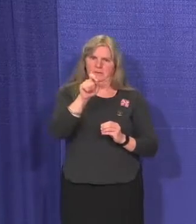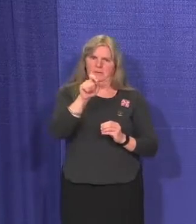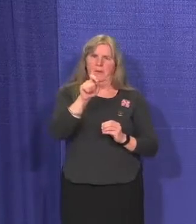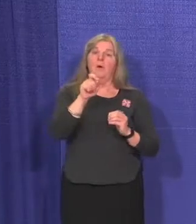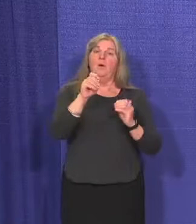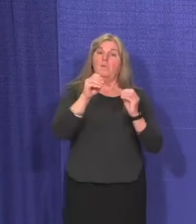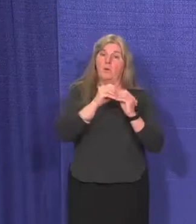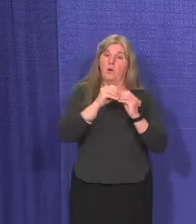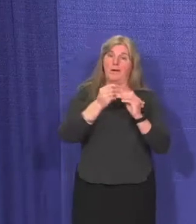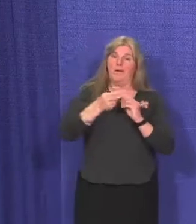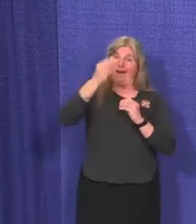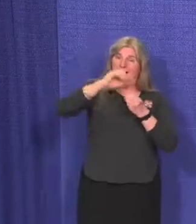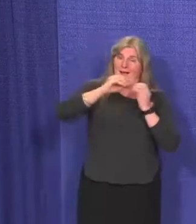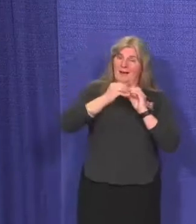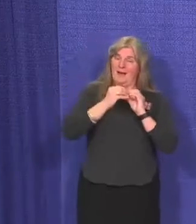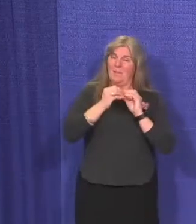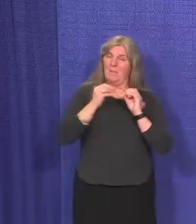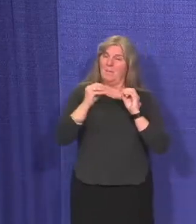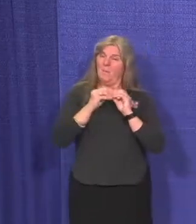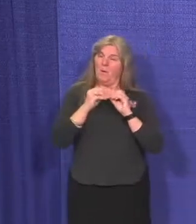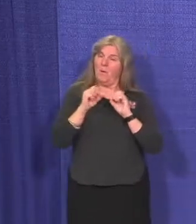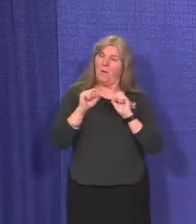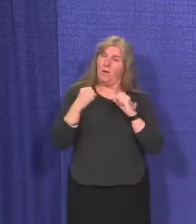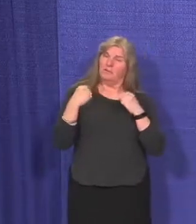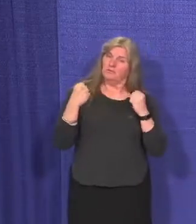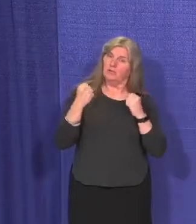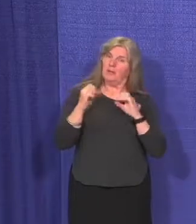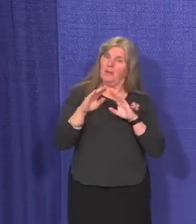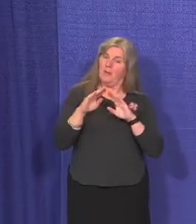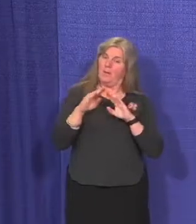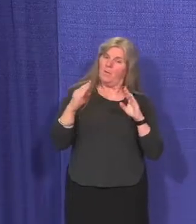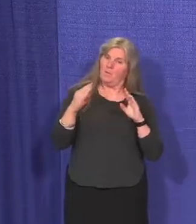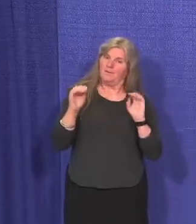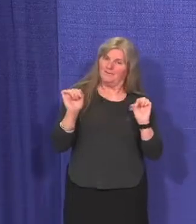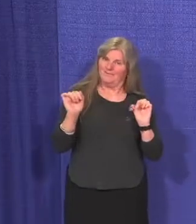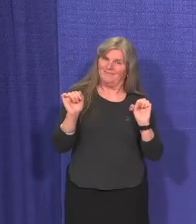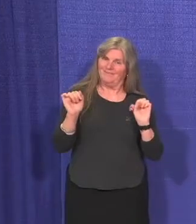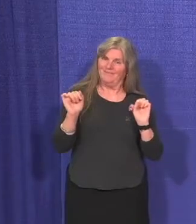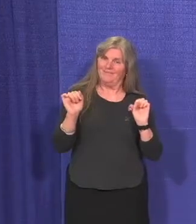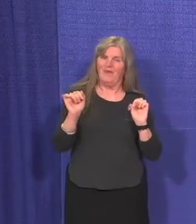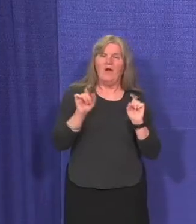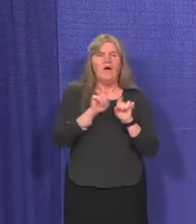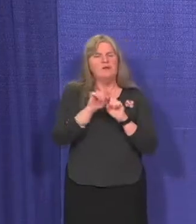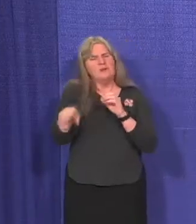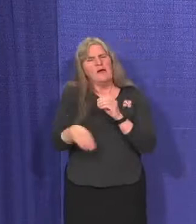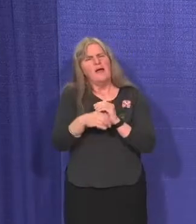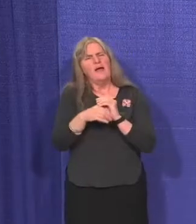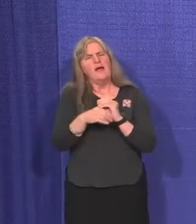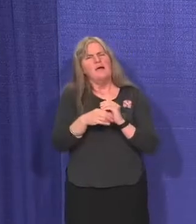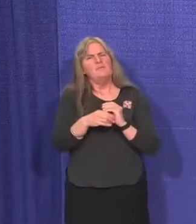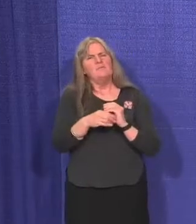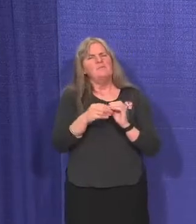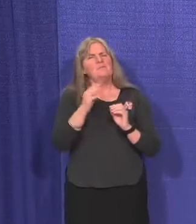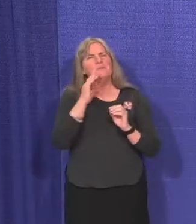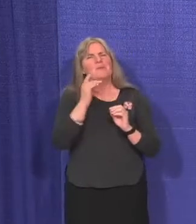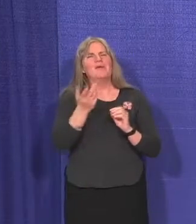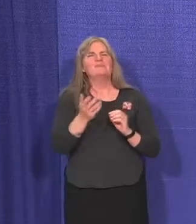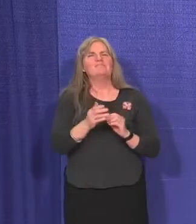We are trying to better define the goalpost. One thing is clear, the higher